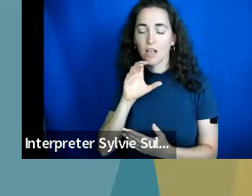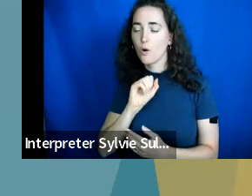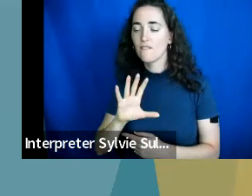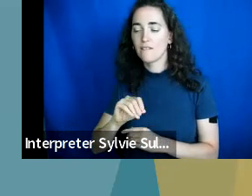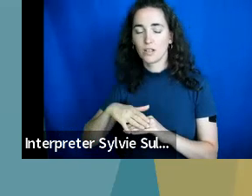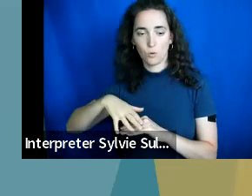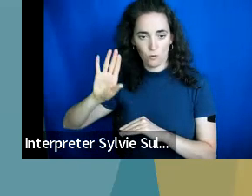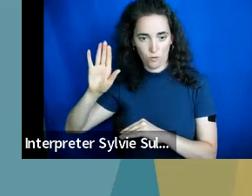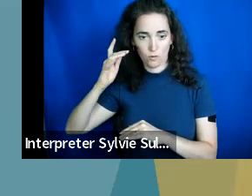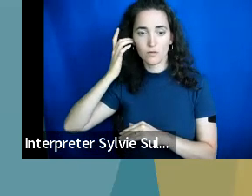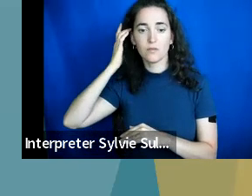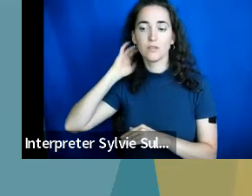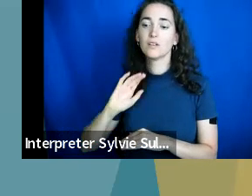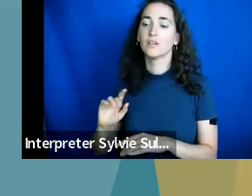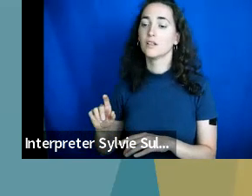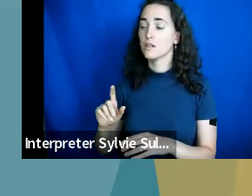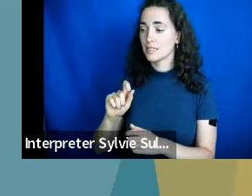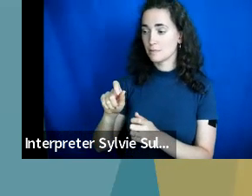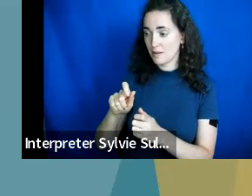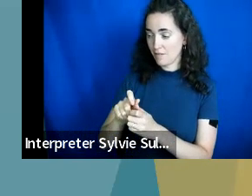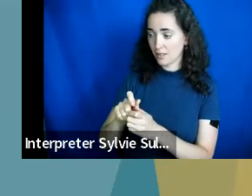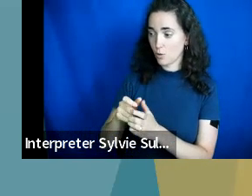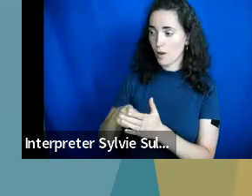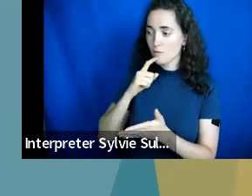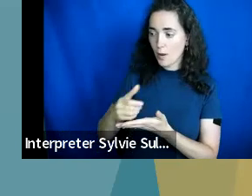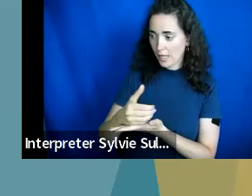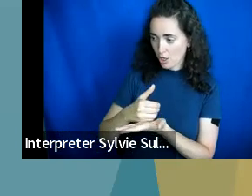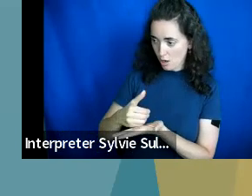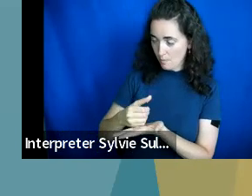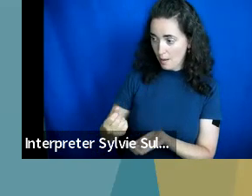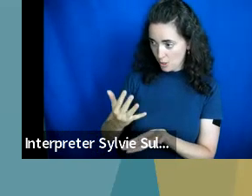And then also meet a specific inquiry income requirement.